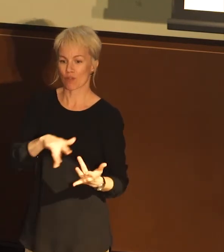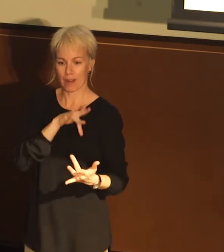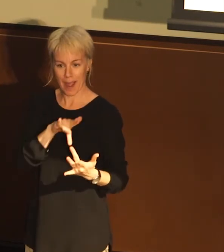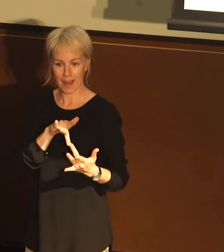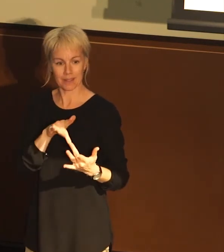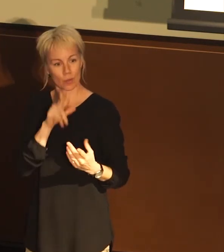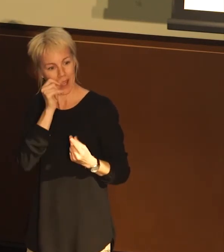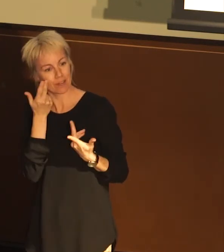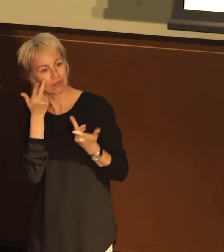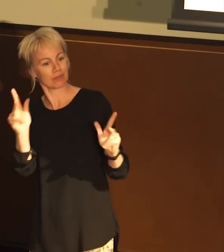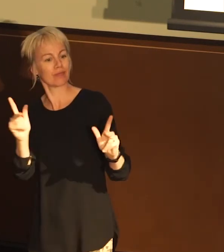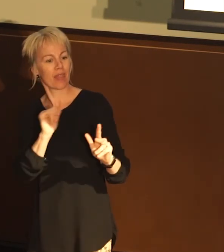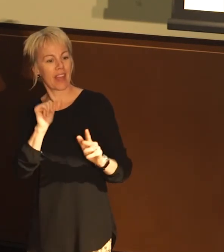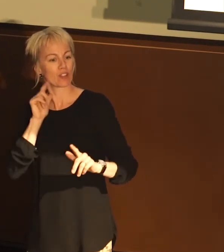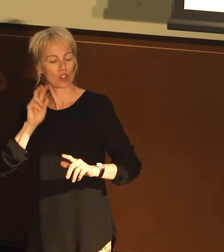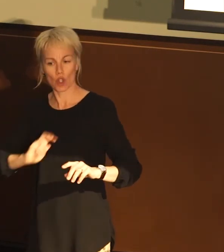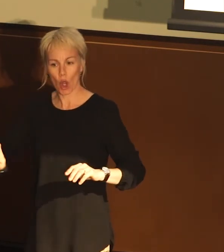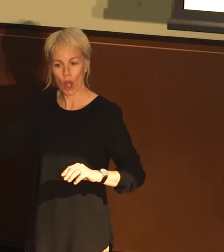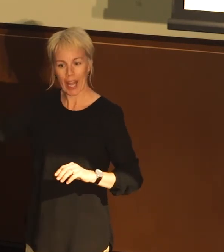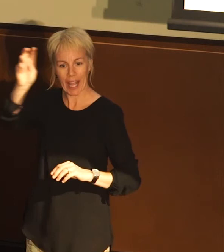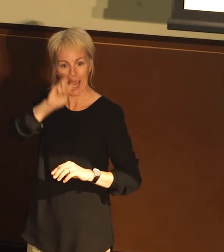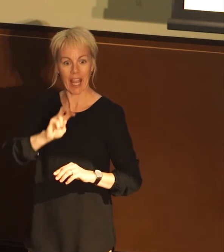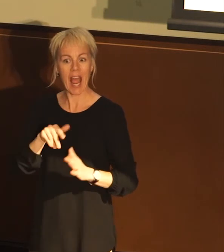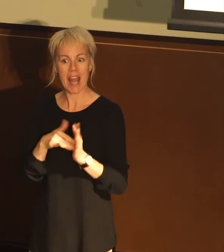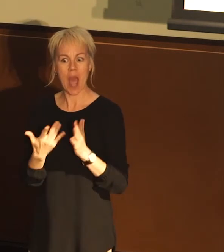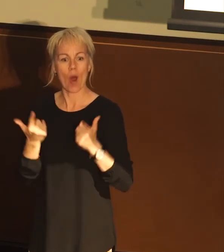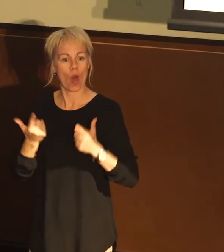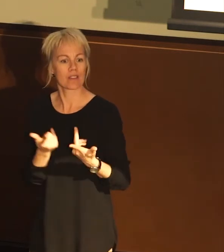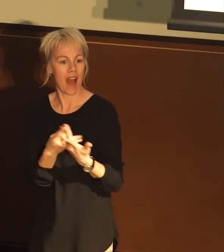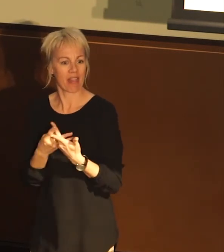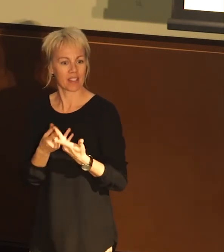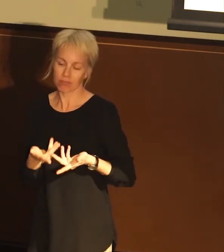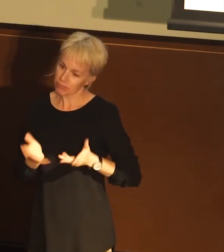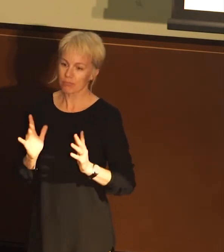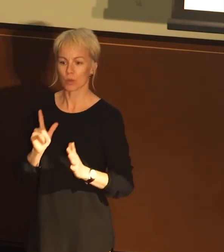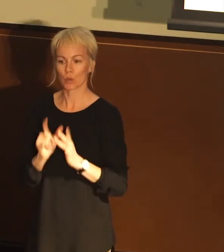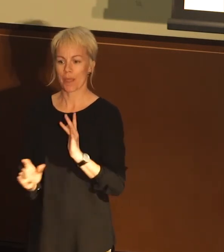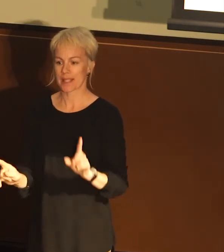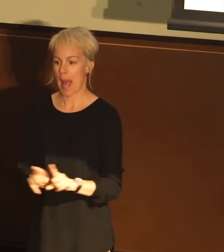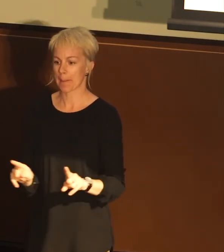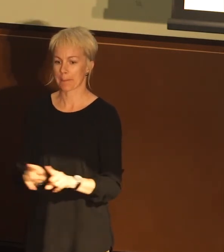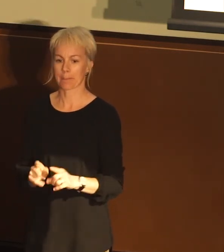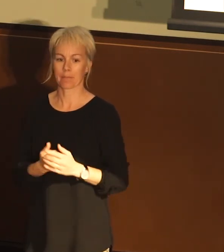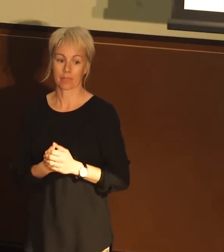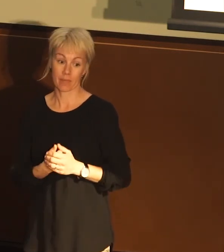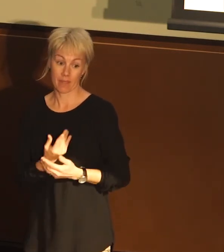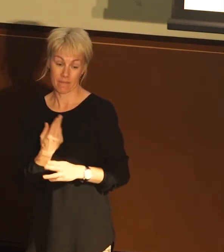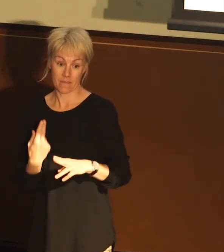and which stores they were working on. And it certainly encouraged a lot of the other workers to do the same. So from us from Bunnings, I think that that has been